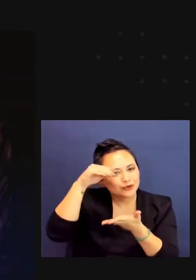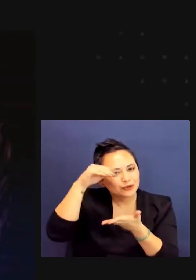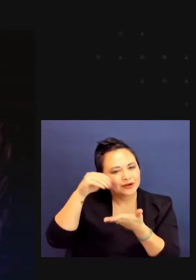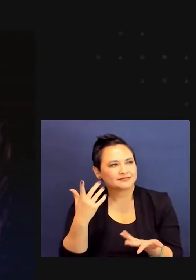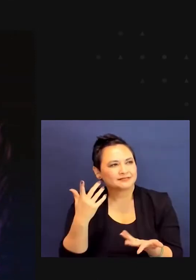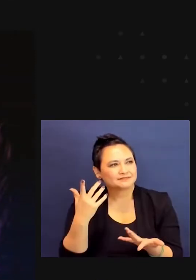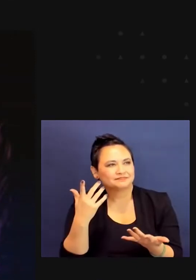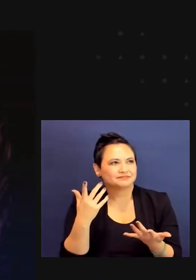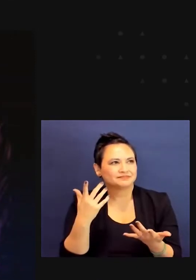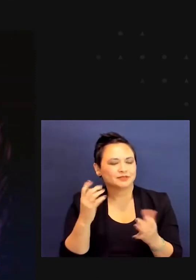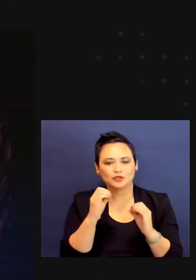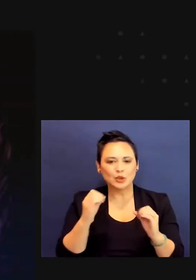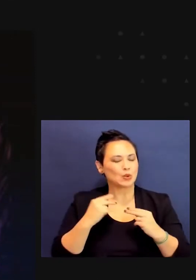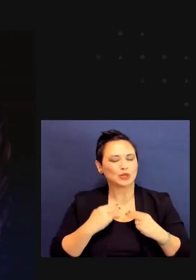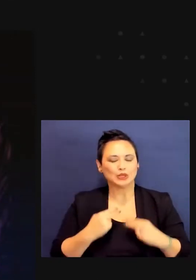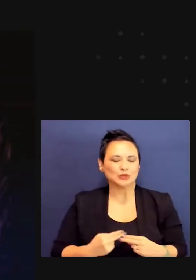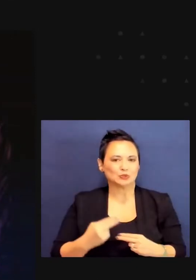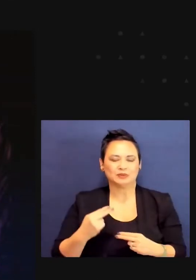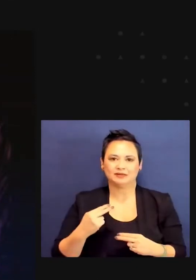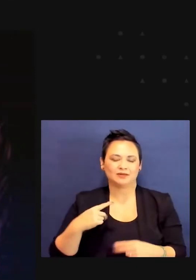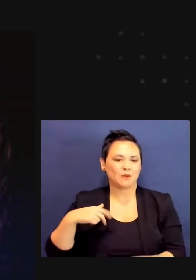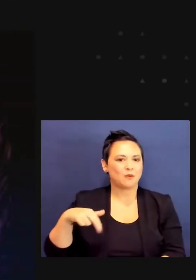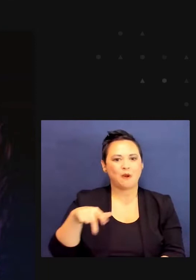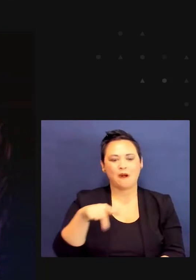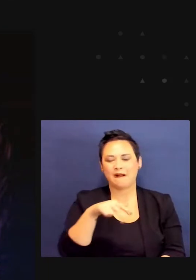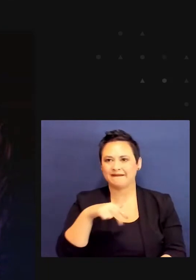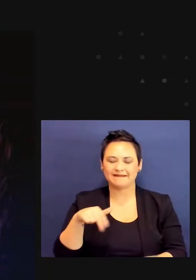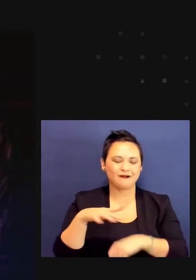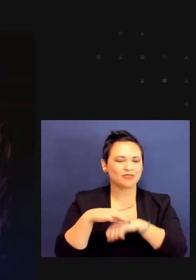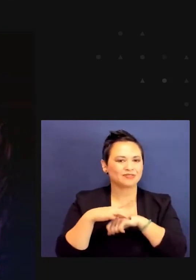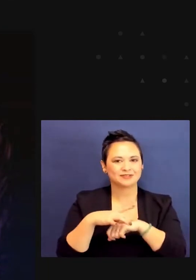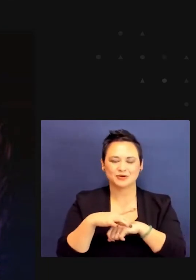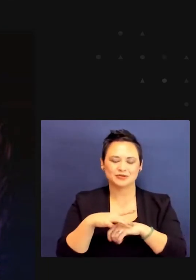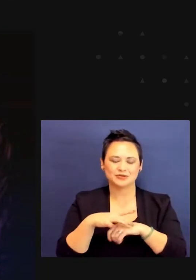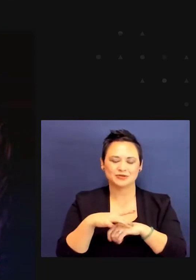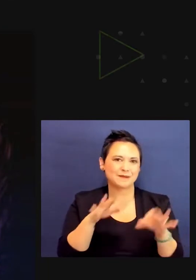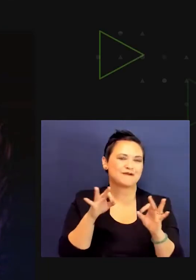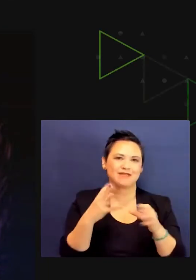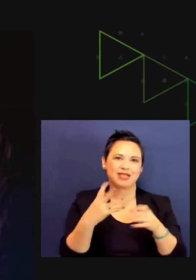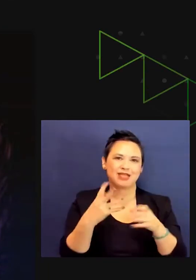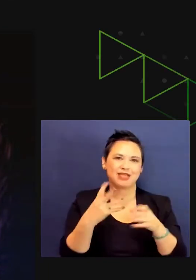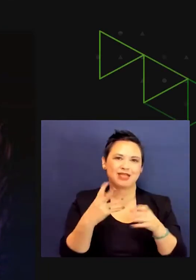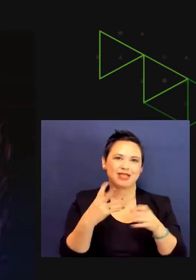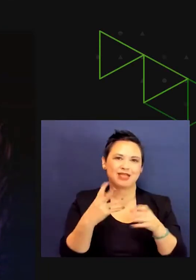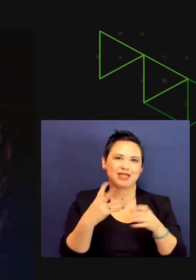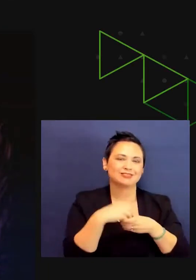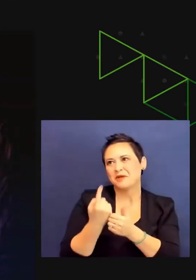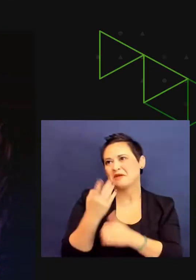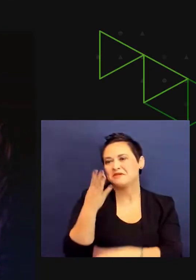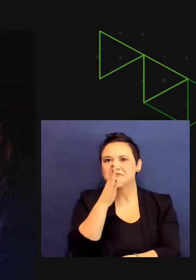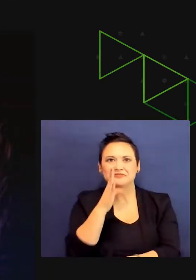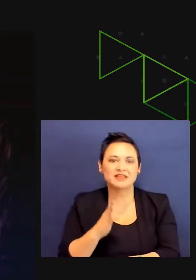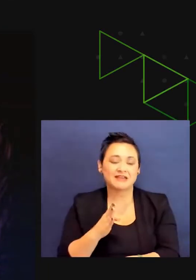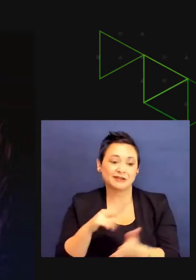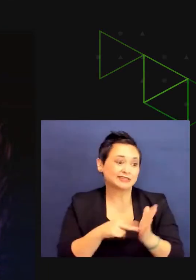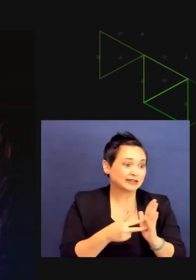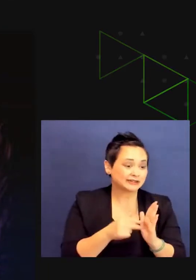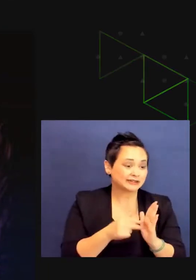to date that is perfectly inclusive, and that has never either intentionally or unintentionally uttered or done something that was un-inclusive.